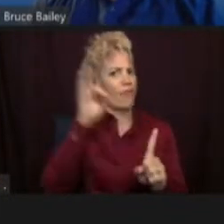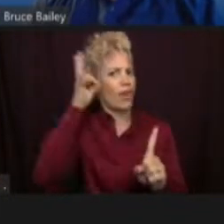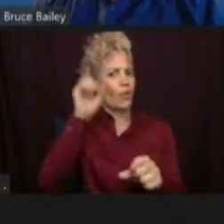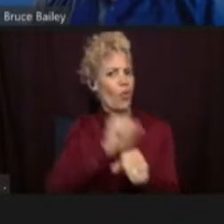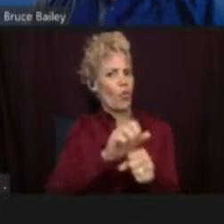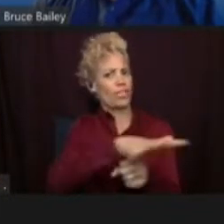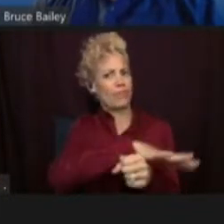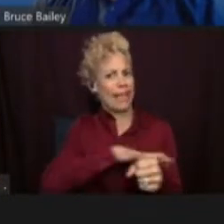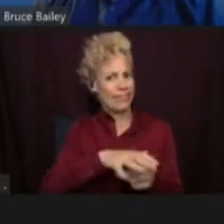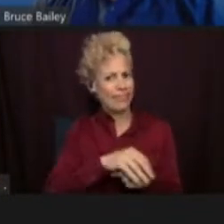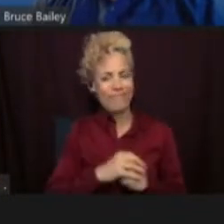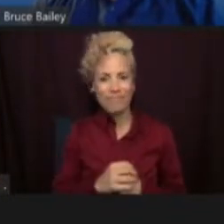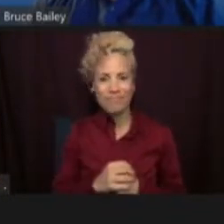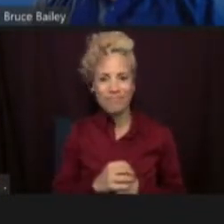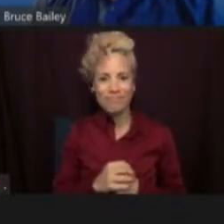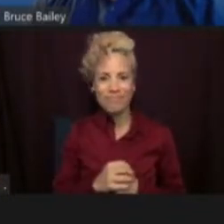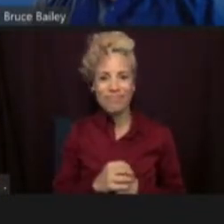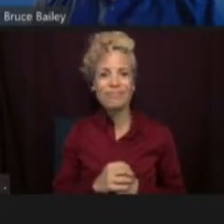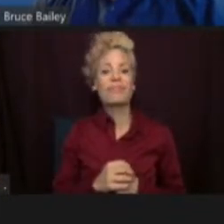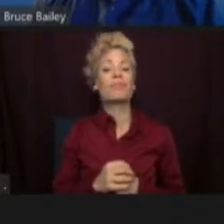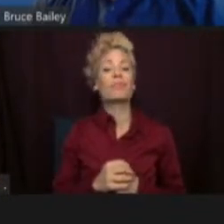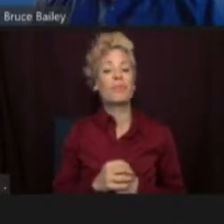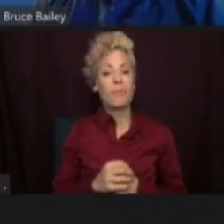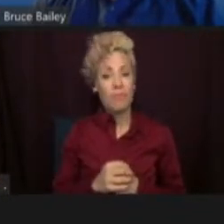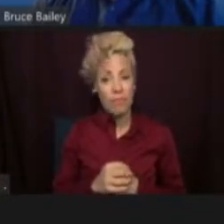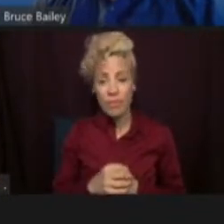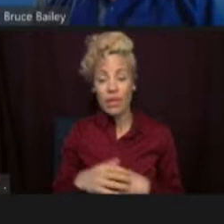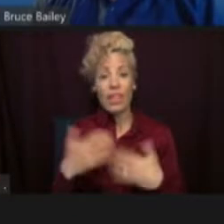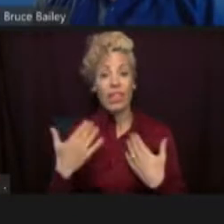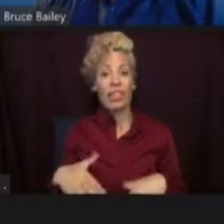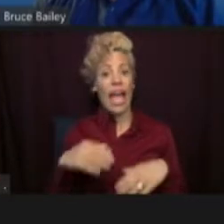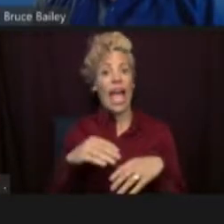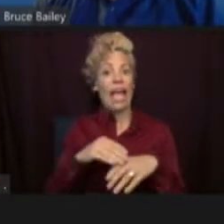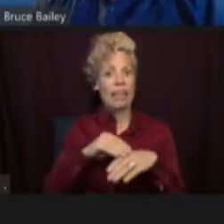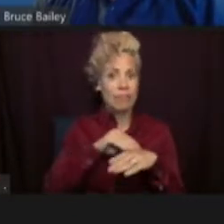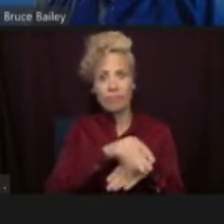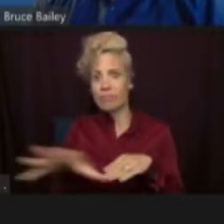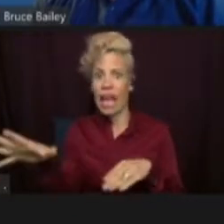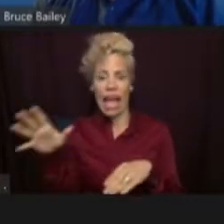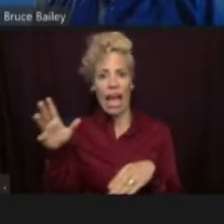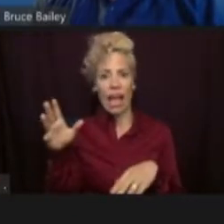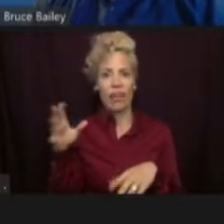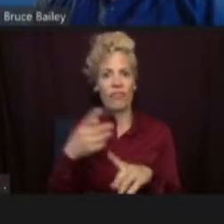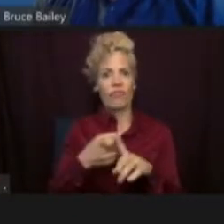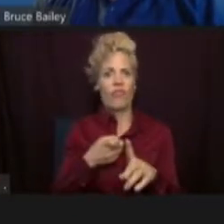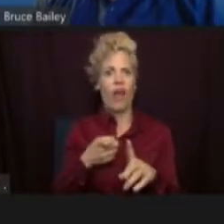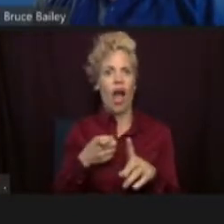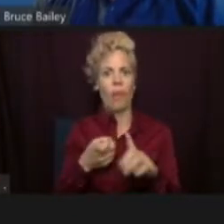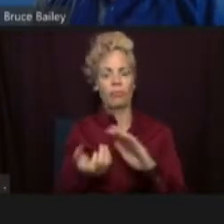Among the issues raised by the impact of going to remote work place procedures